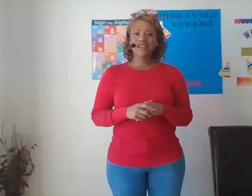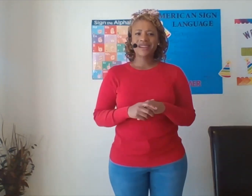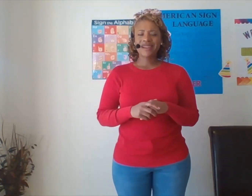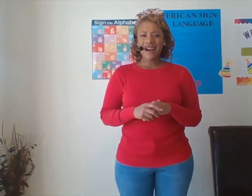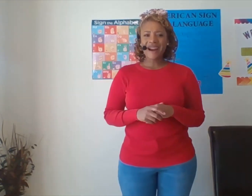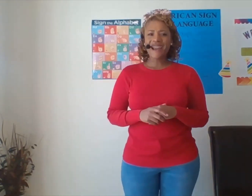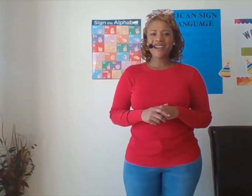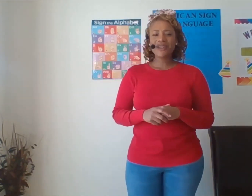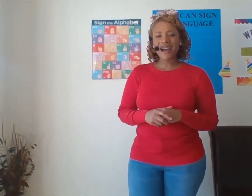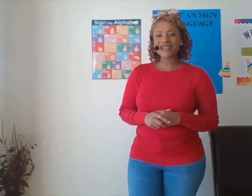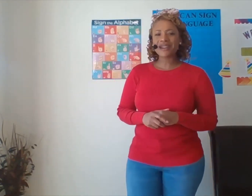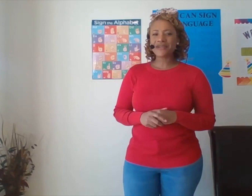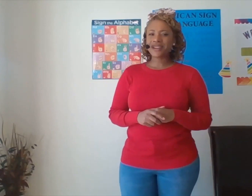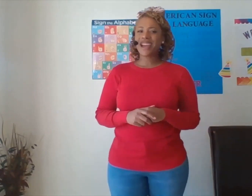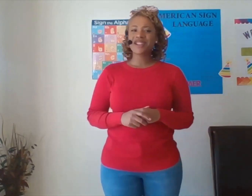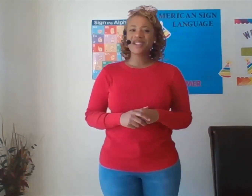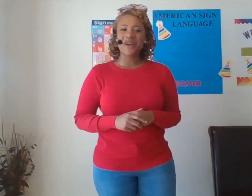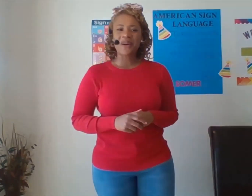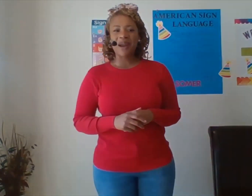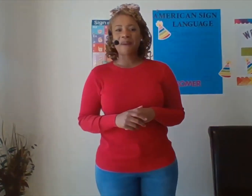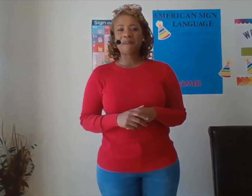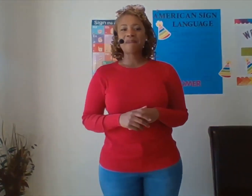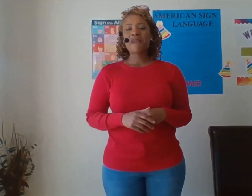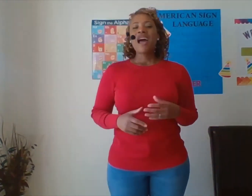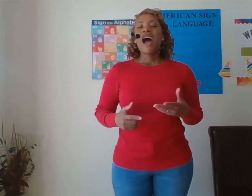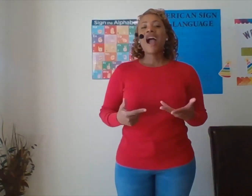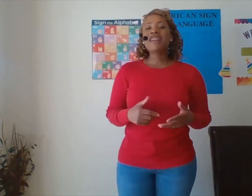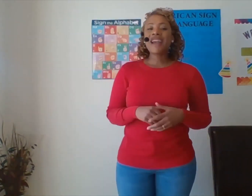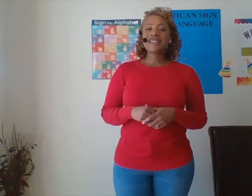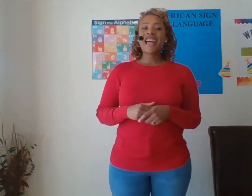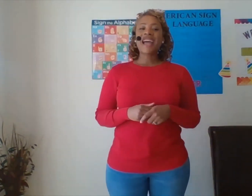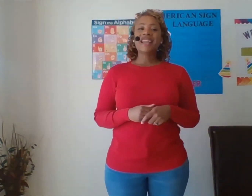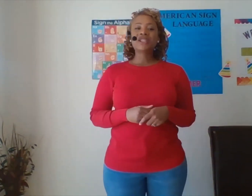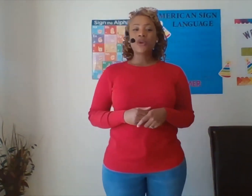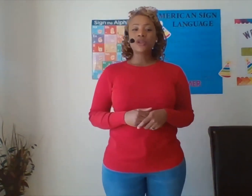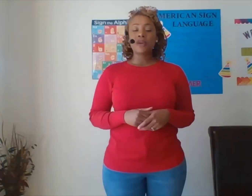all right you guys are really catching on quick our next side is going to be